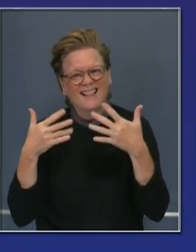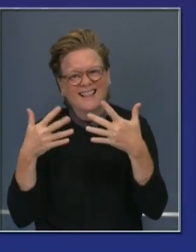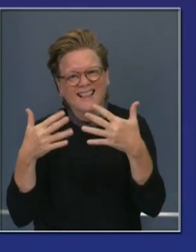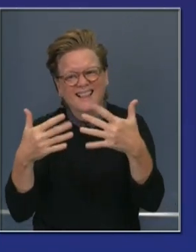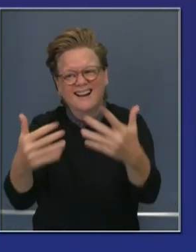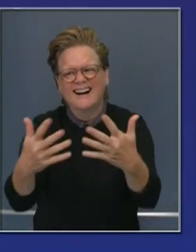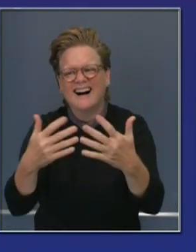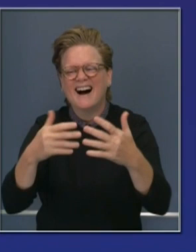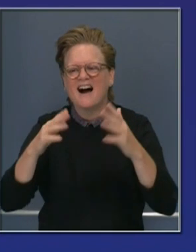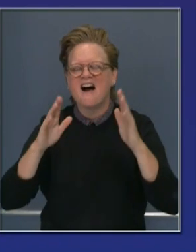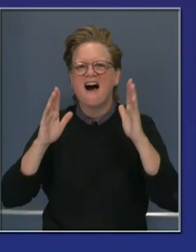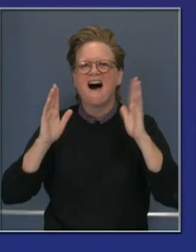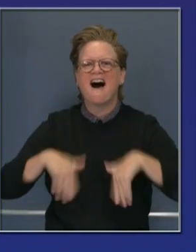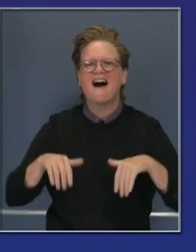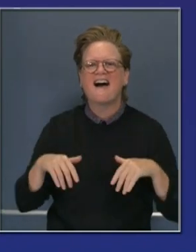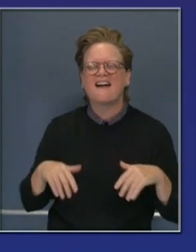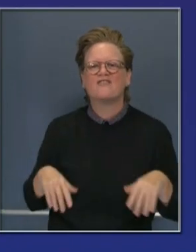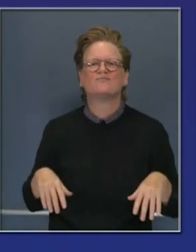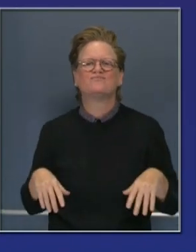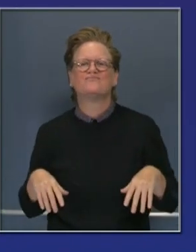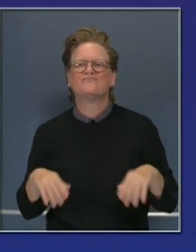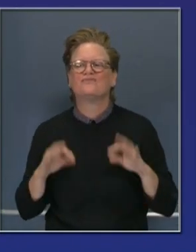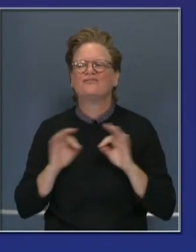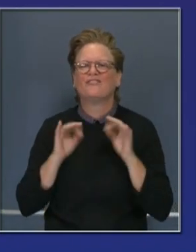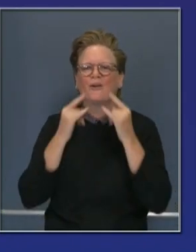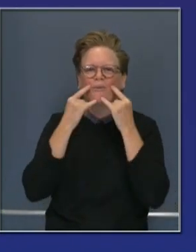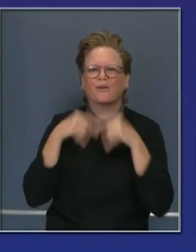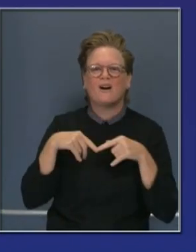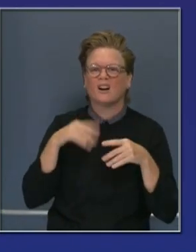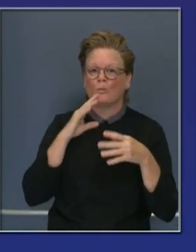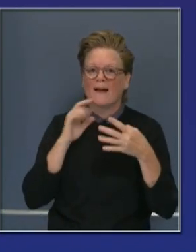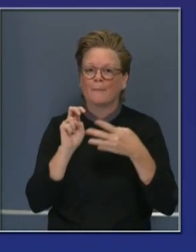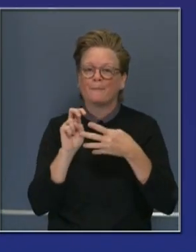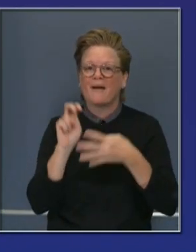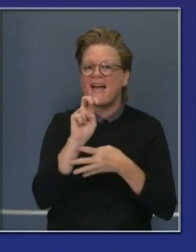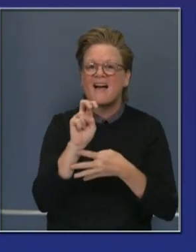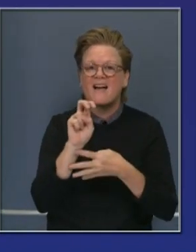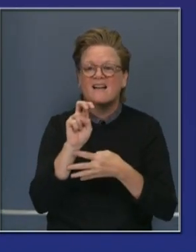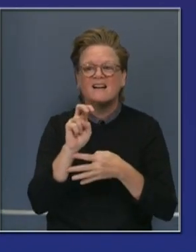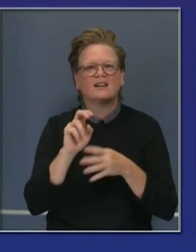LAST RESTRICT AND TEAR. SO WE DO NOT HAVE TO MOVE QUICKLY FORWARD ONLY TO MOVE BACK SOONER.